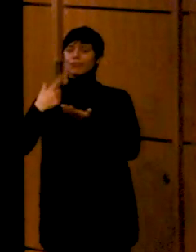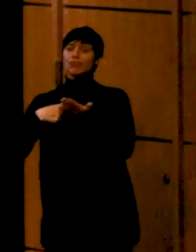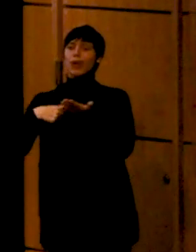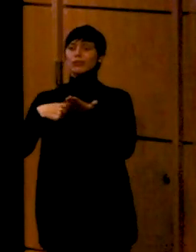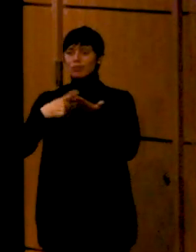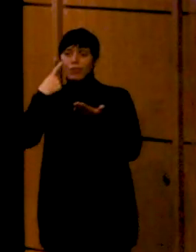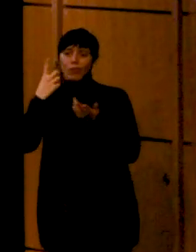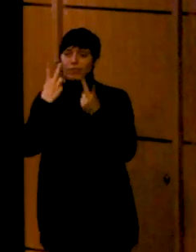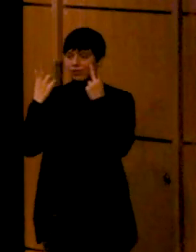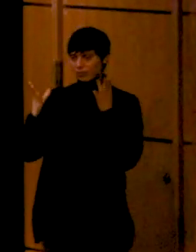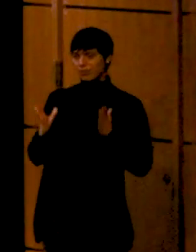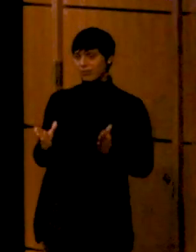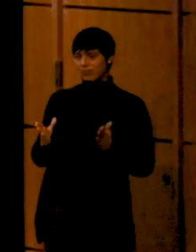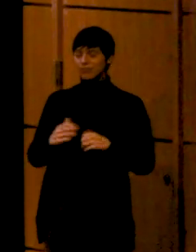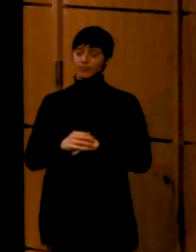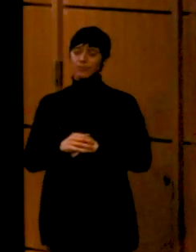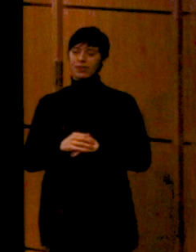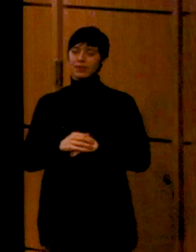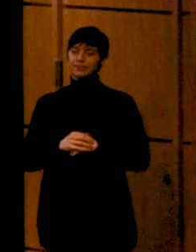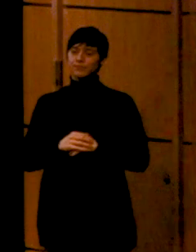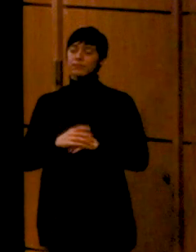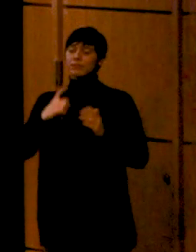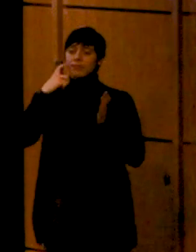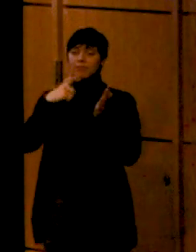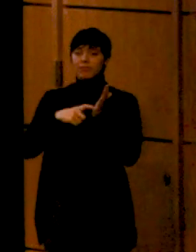Our staff are to be acknowledged in particular which are in addition to Dawson our Stephanie